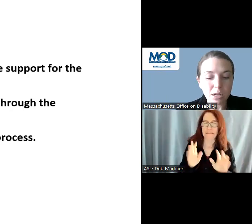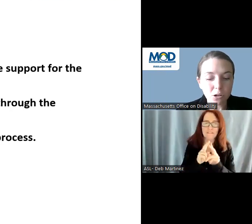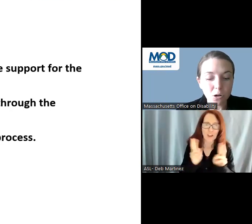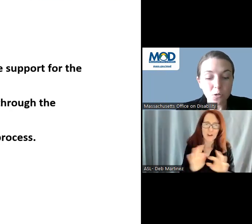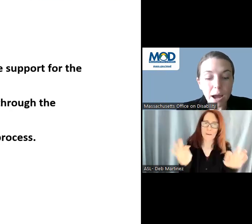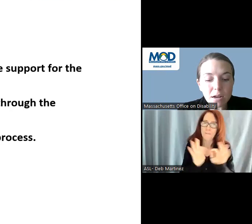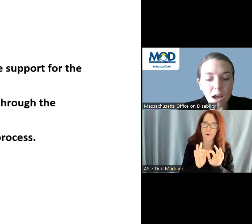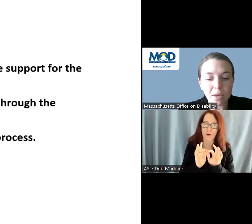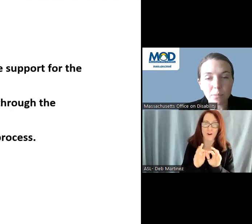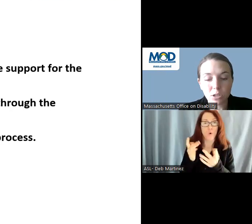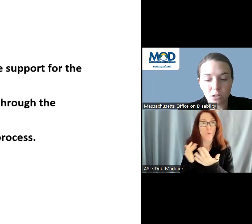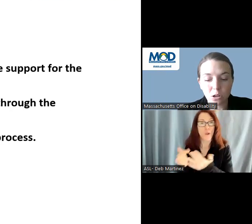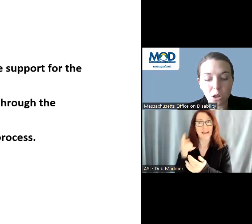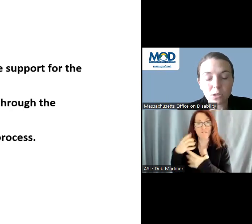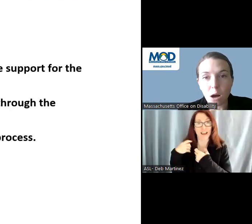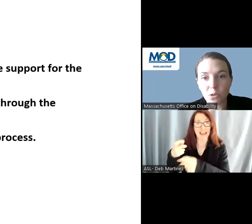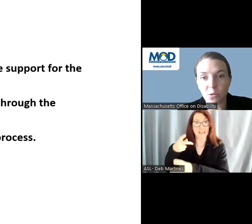you know you might not be able to close out